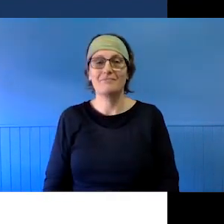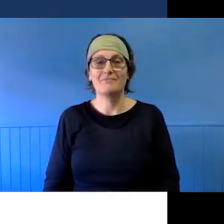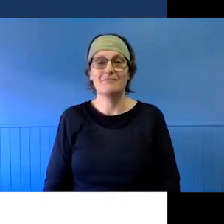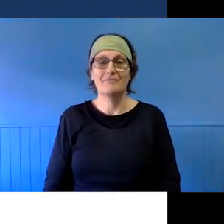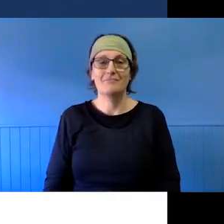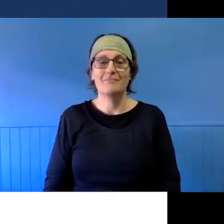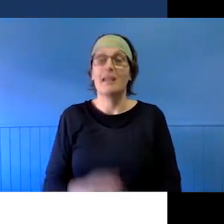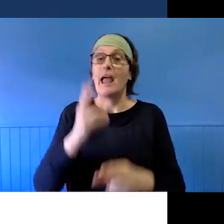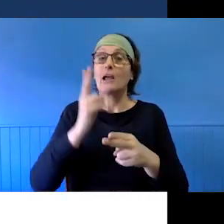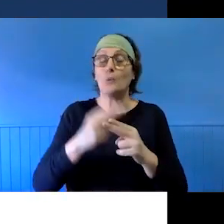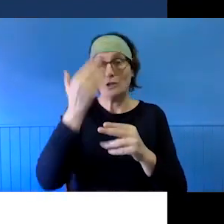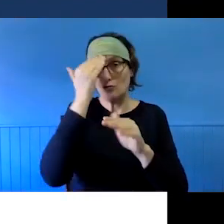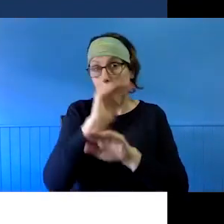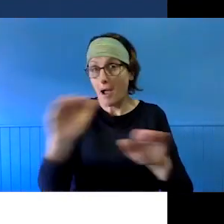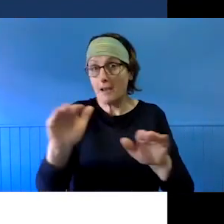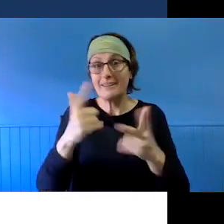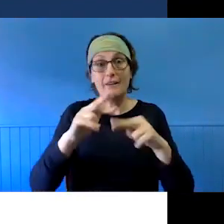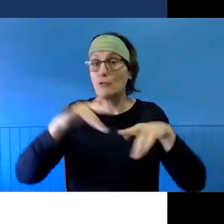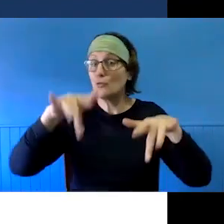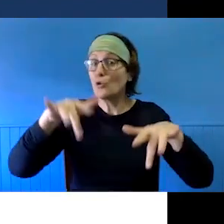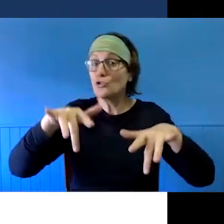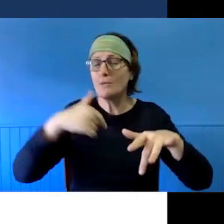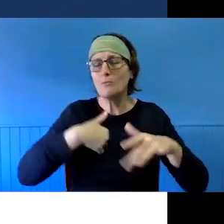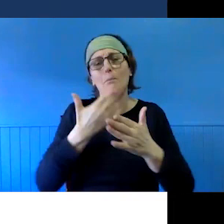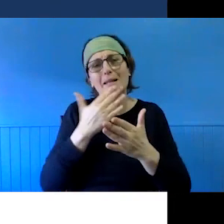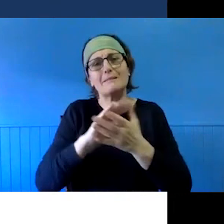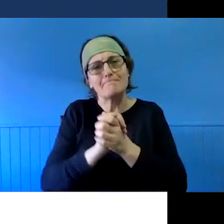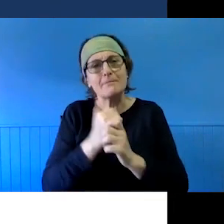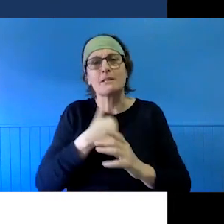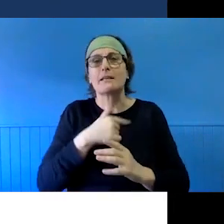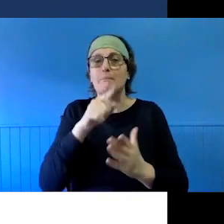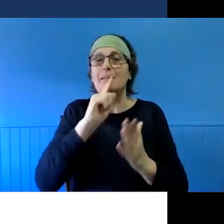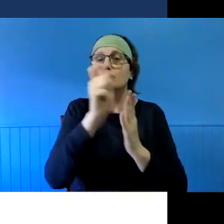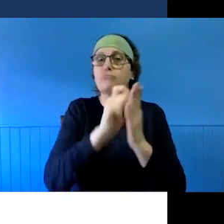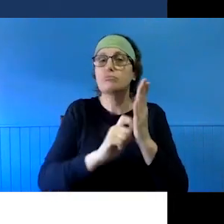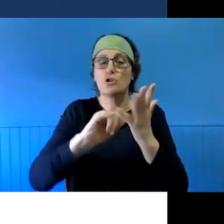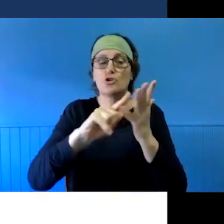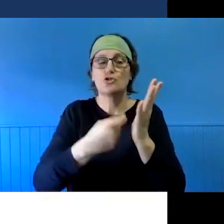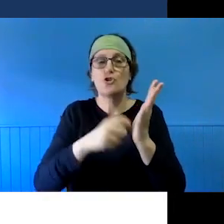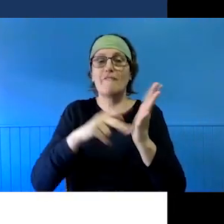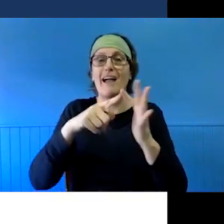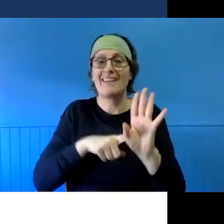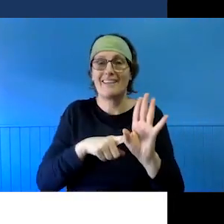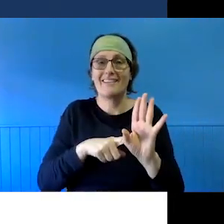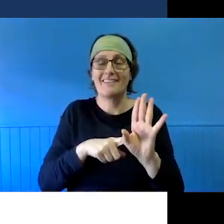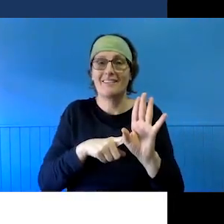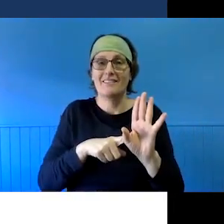A quick reminder, if you haven't already done so, we'd appreciate if you could complete our short midpoint survey to let us know